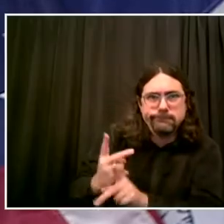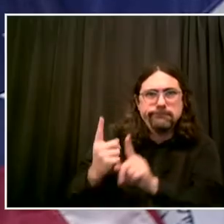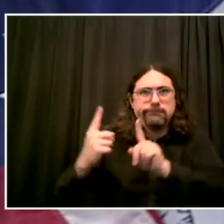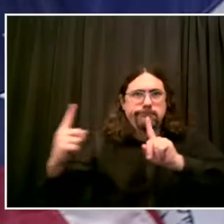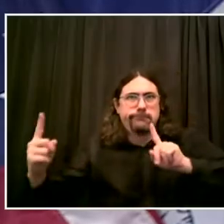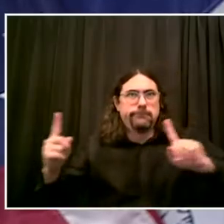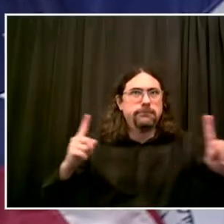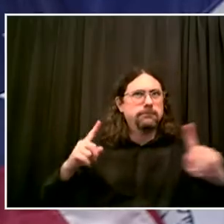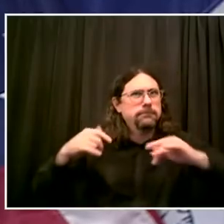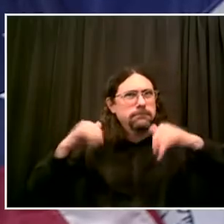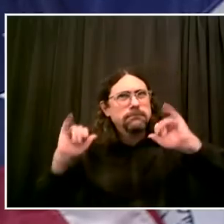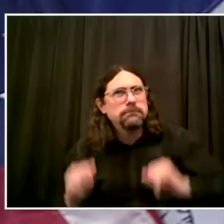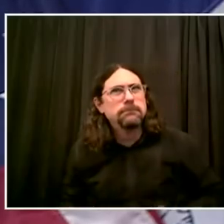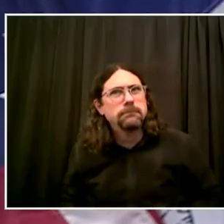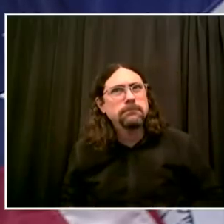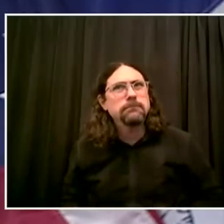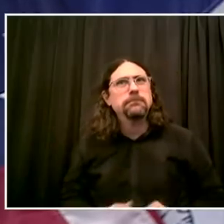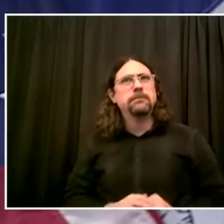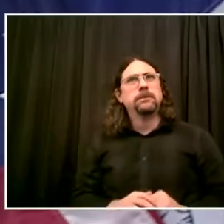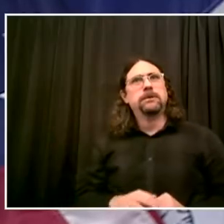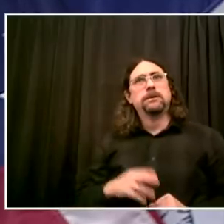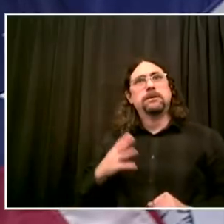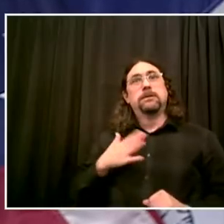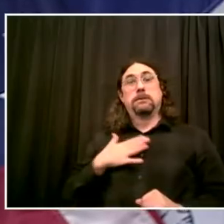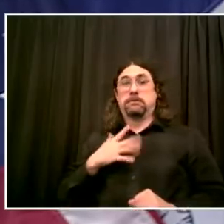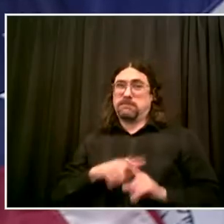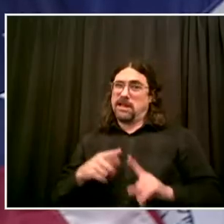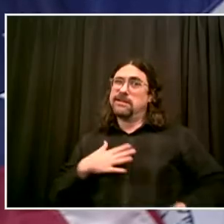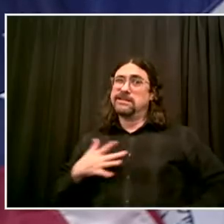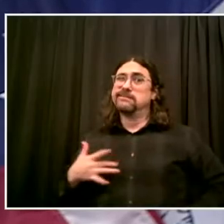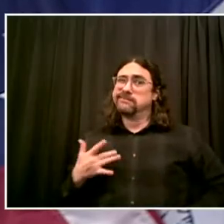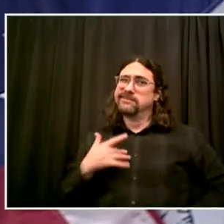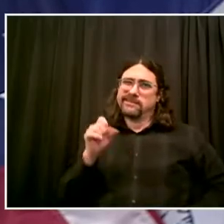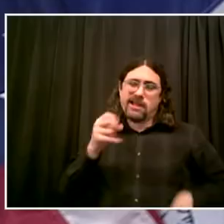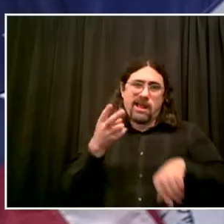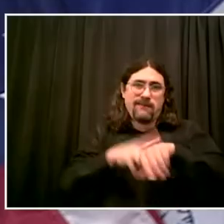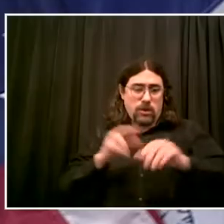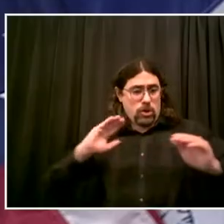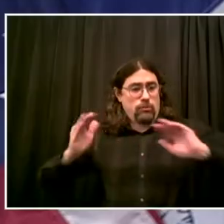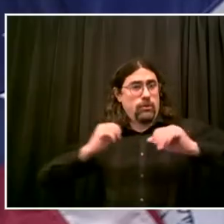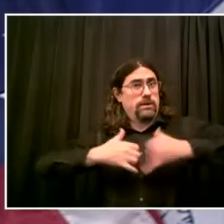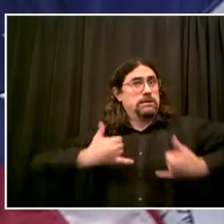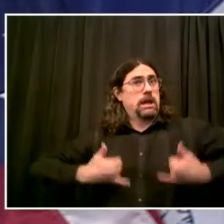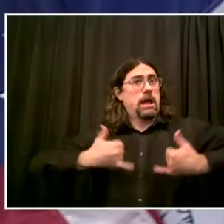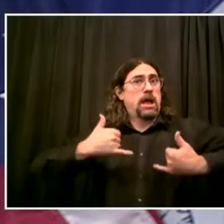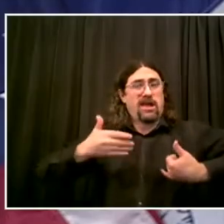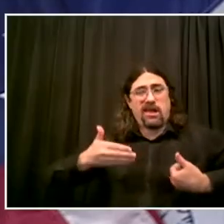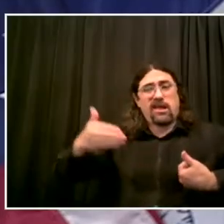SOME NATURAL SELECTION SORTING OUT AND PEOPLE WILL EVENTUALLCY O ME